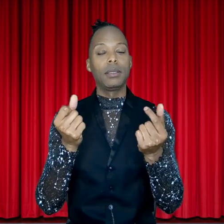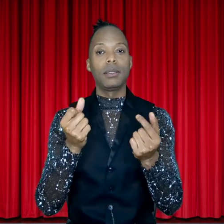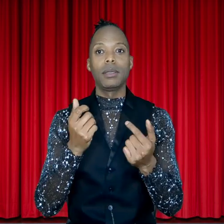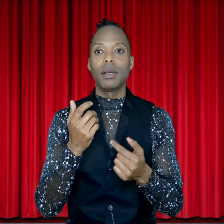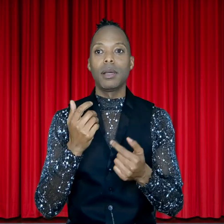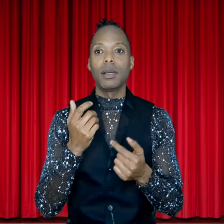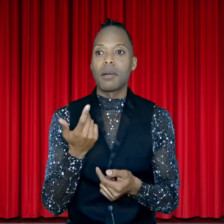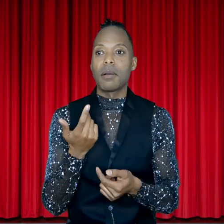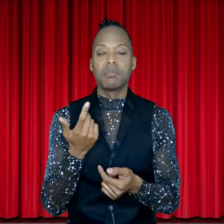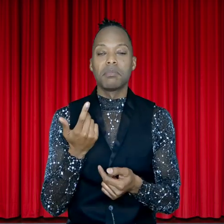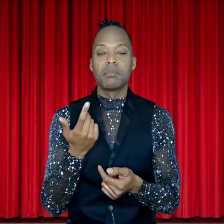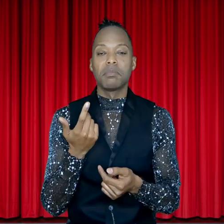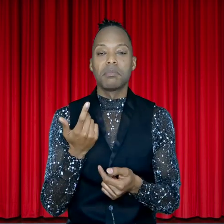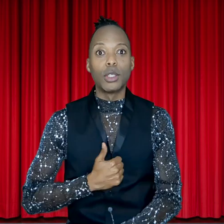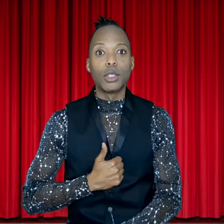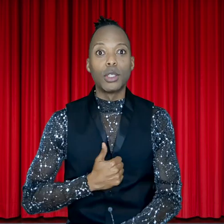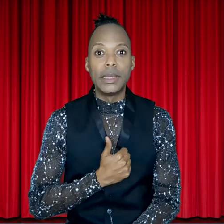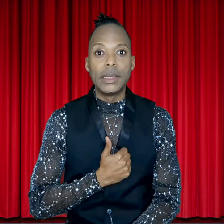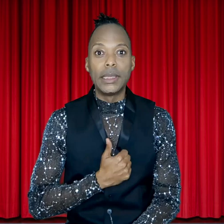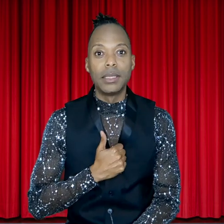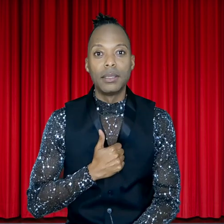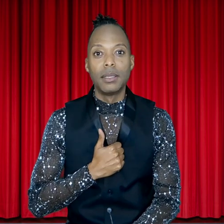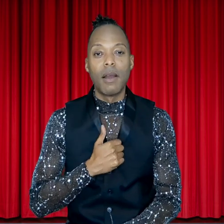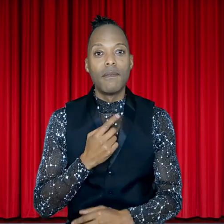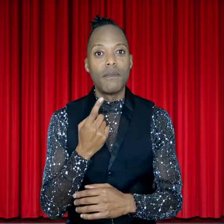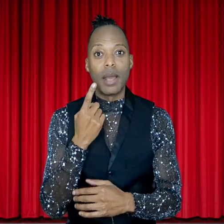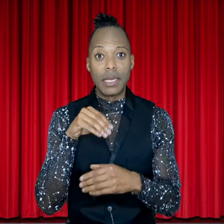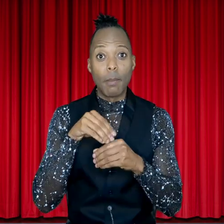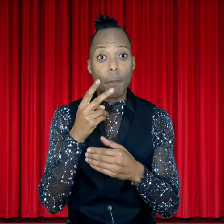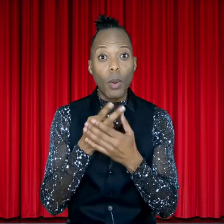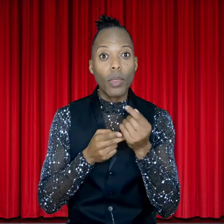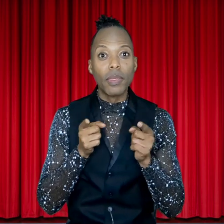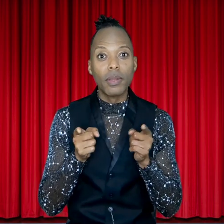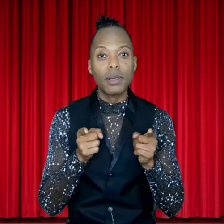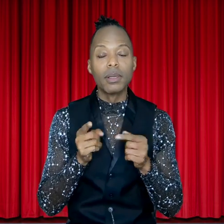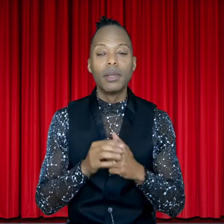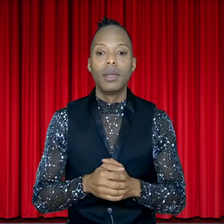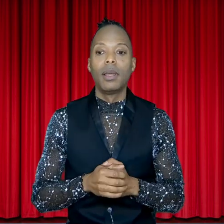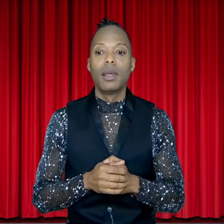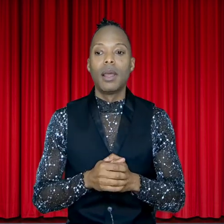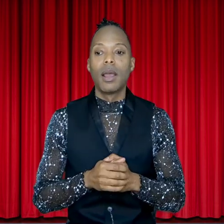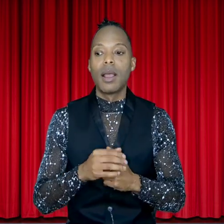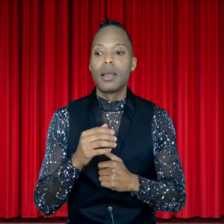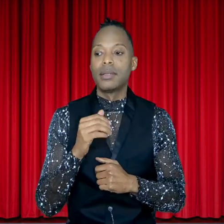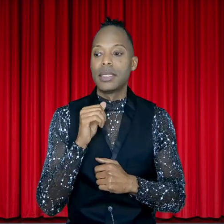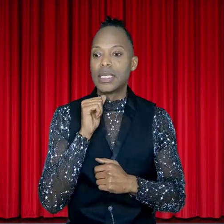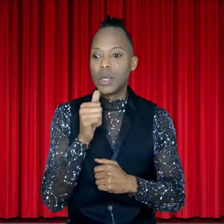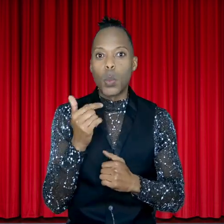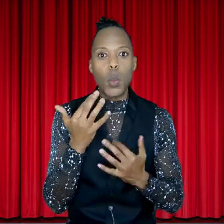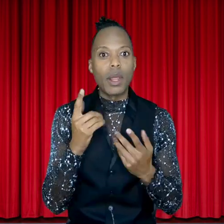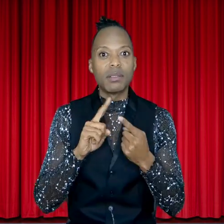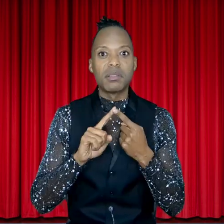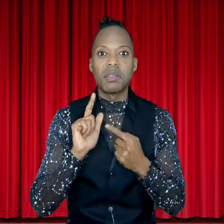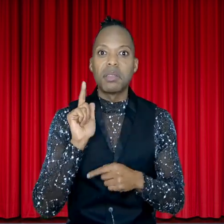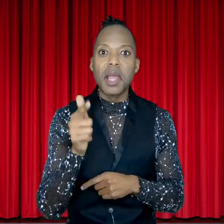from both of them. They did not wait till later, the next day, or the next week. It was quick,